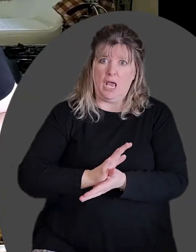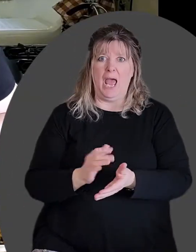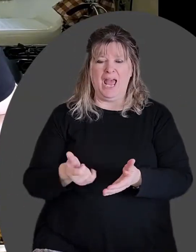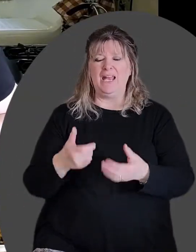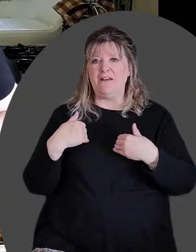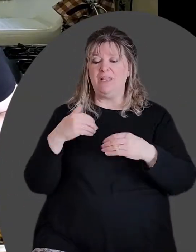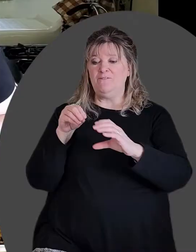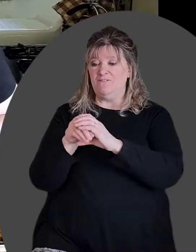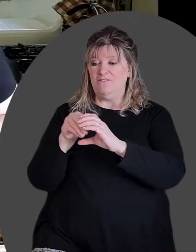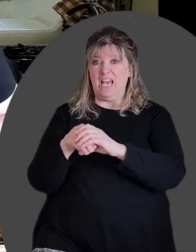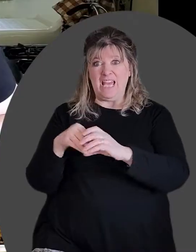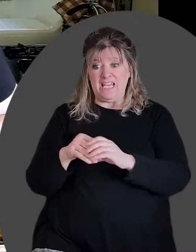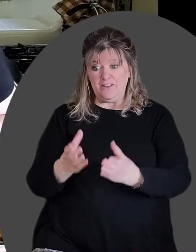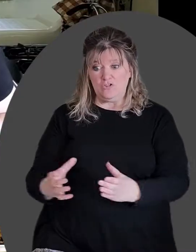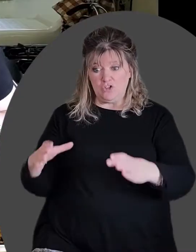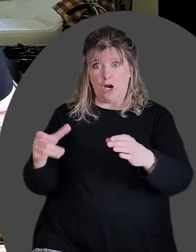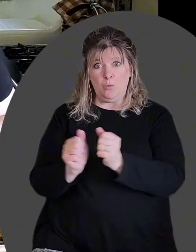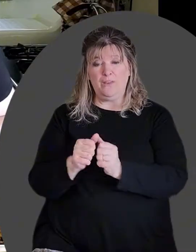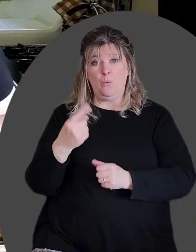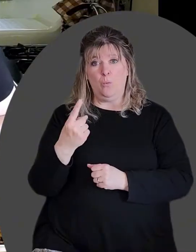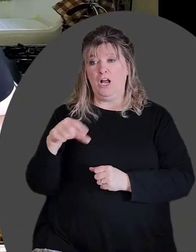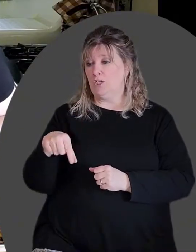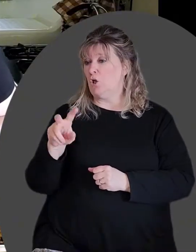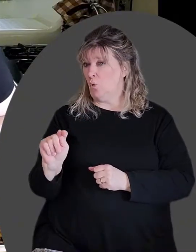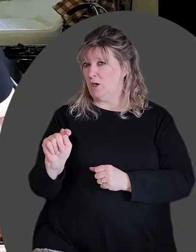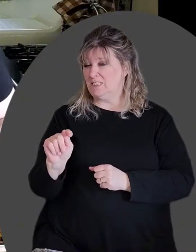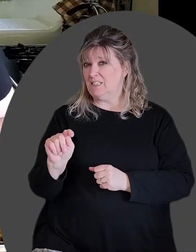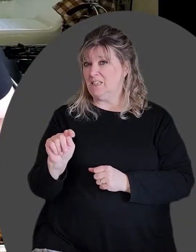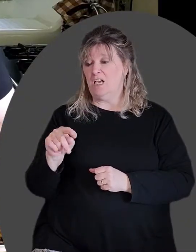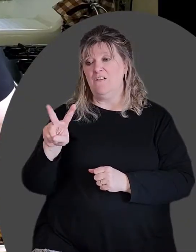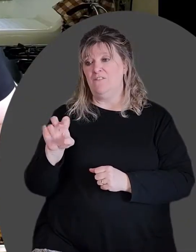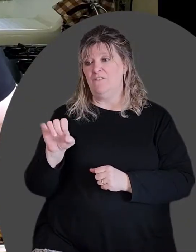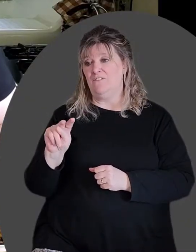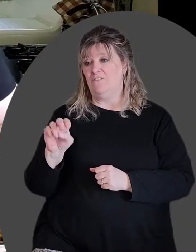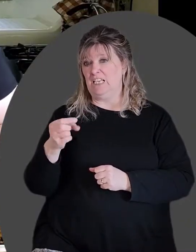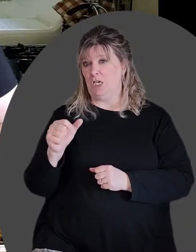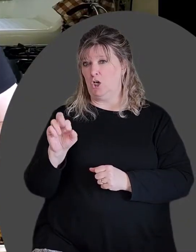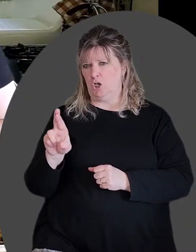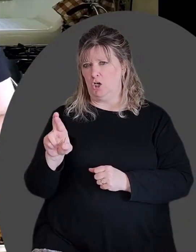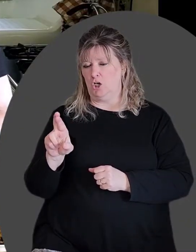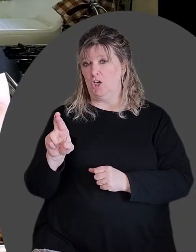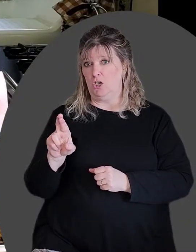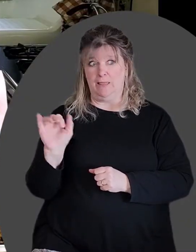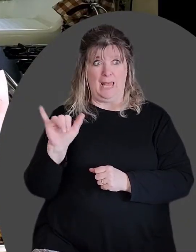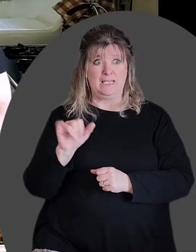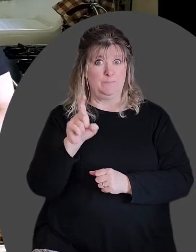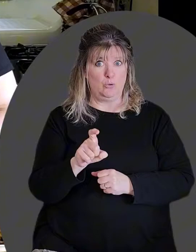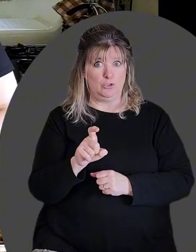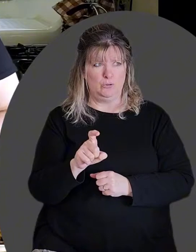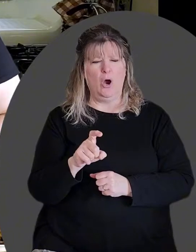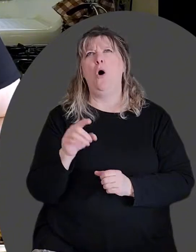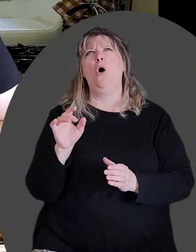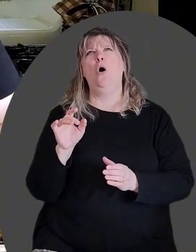with a quart of vinegar like I was supposed to and I believe 1/2 a quart